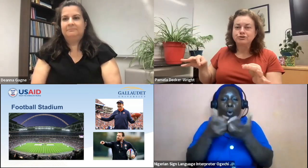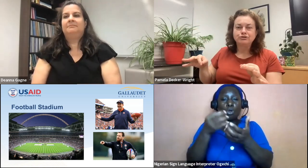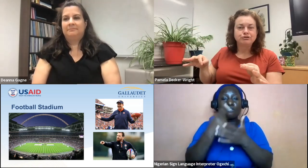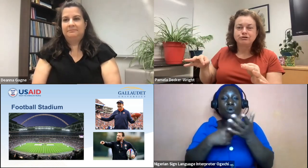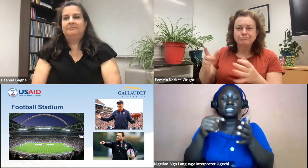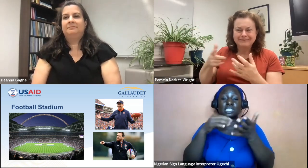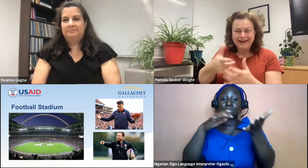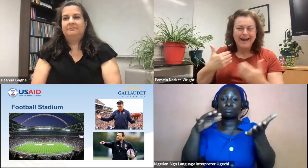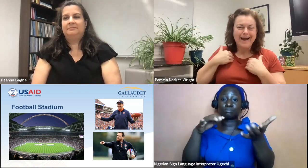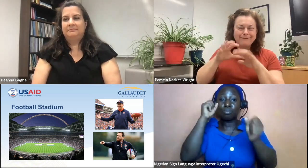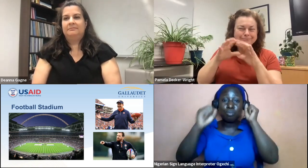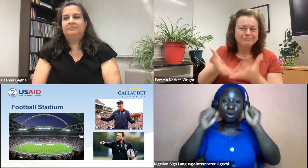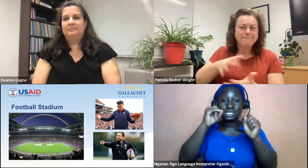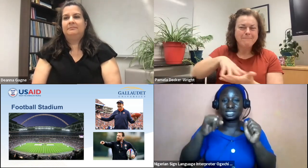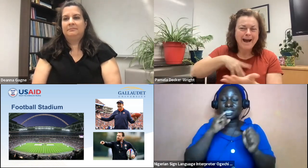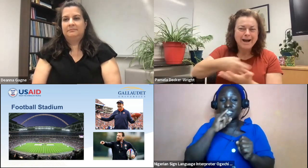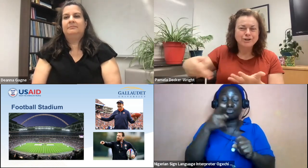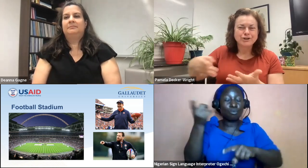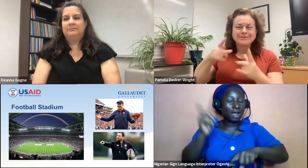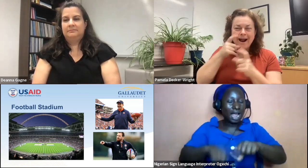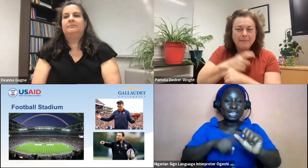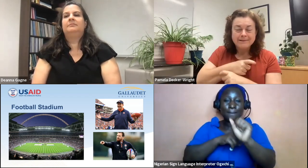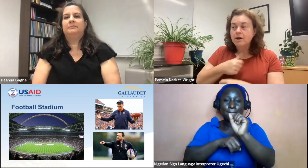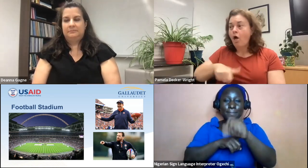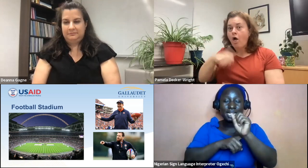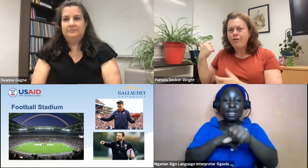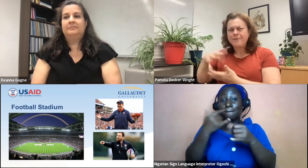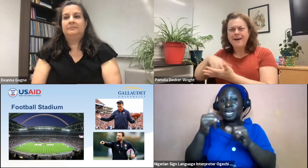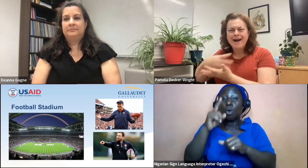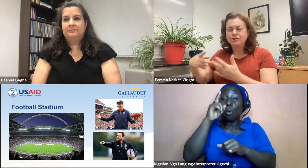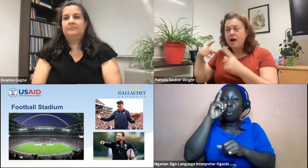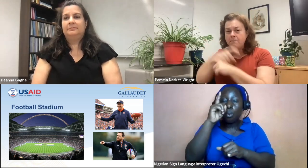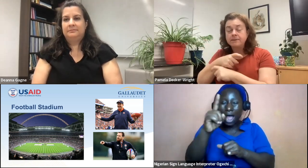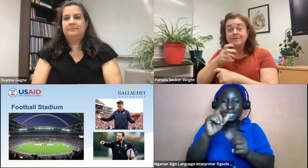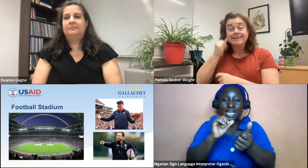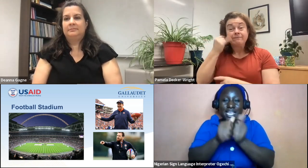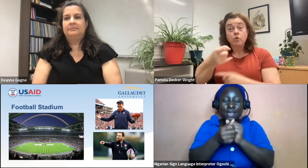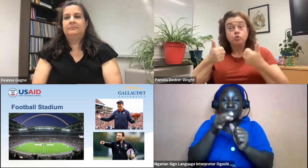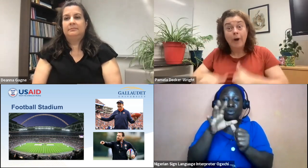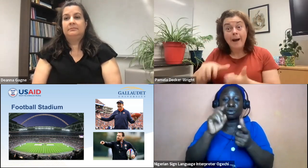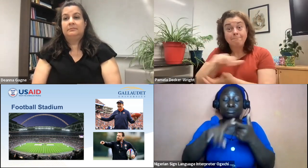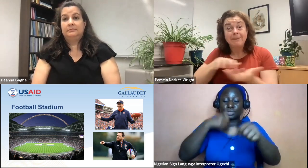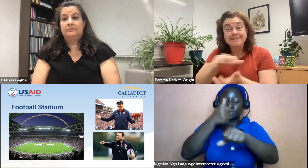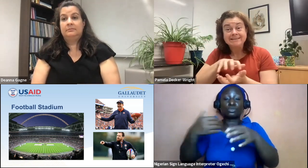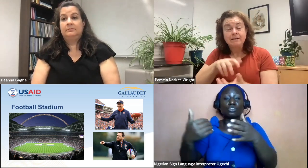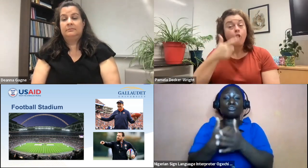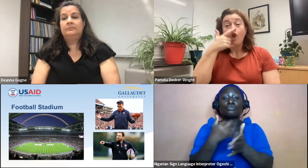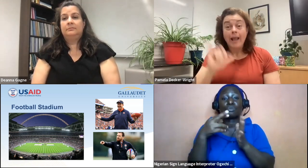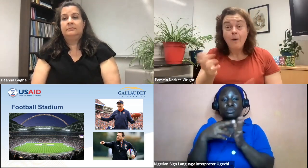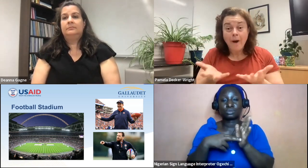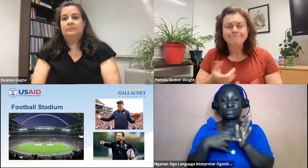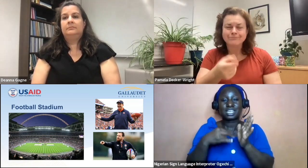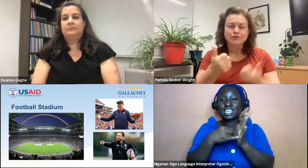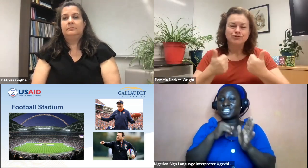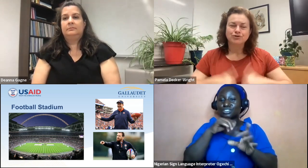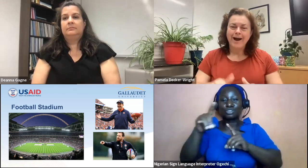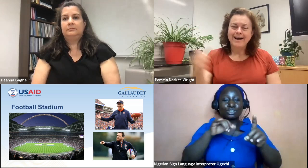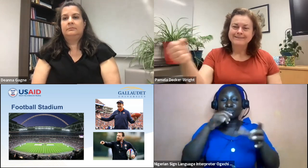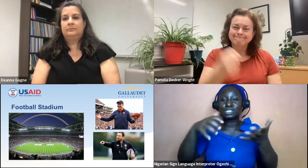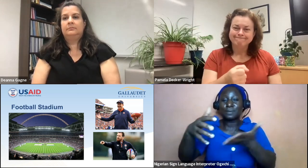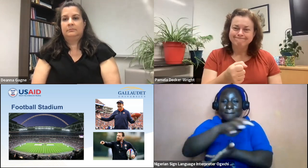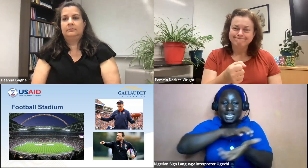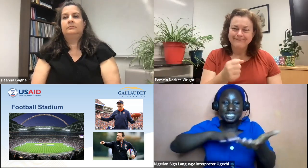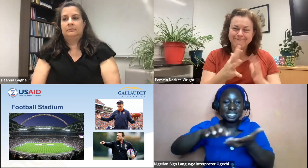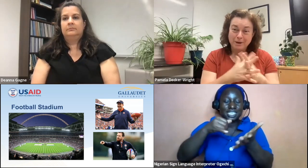it just doesn't mix it doesn't work. So with the language, it has its own patterns and complexity. And if you want to pull in another language and try to make it work, it's not going to work.